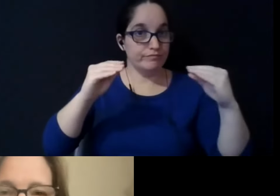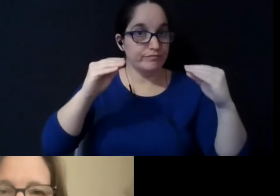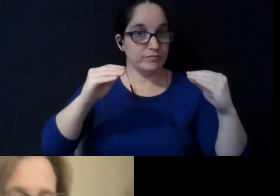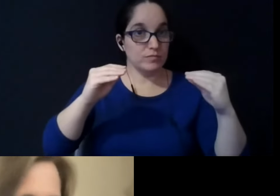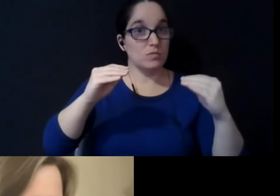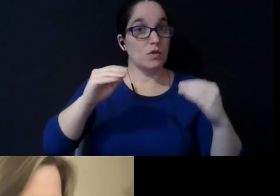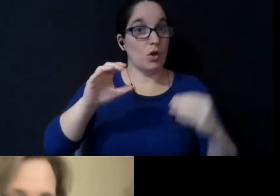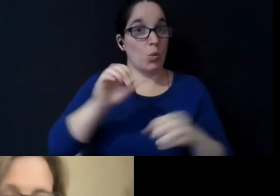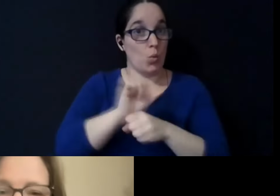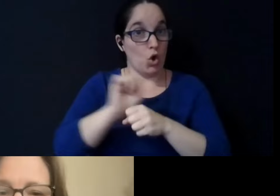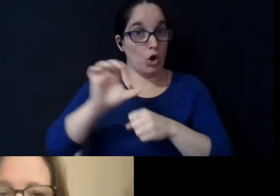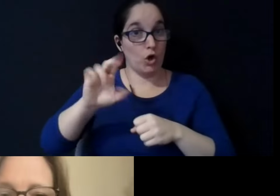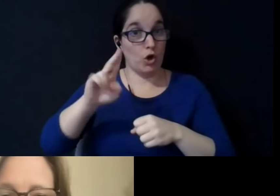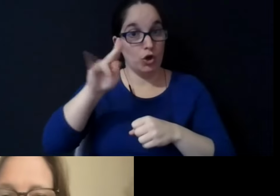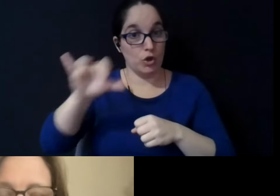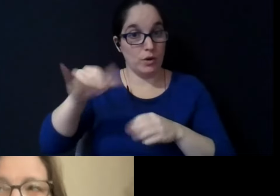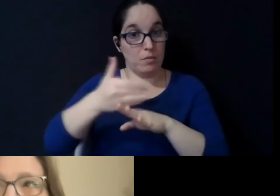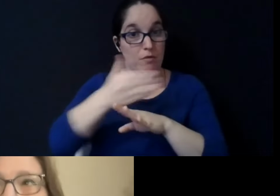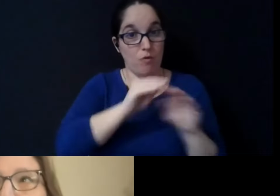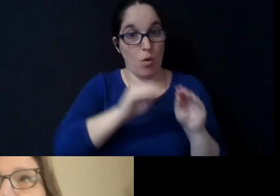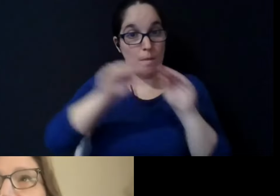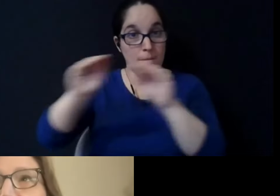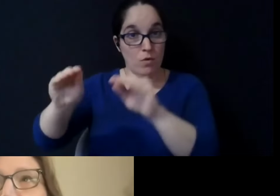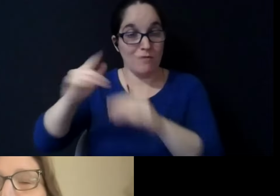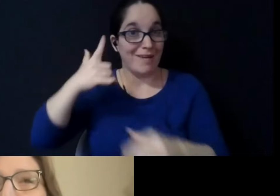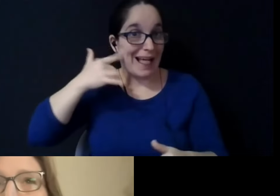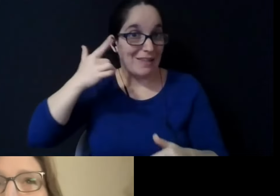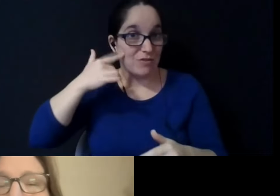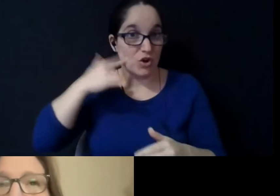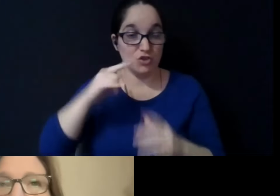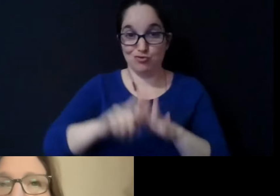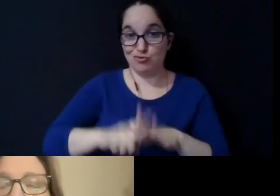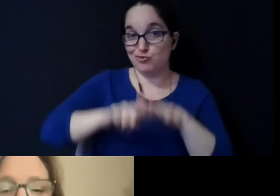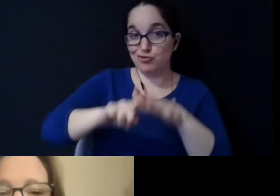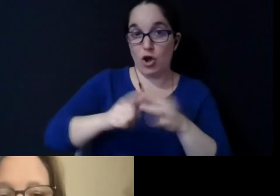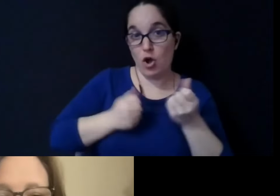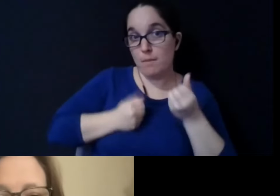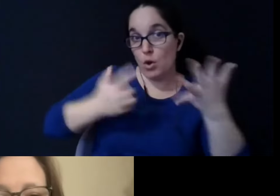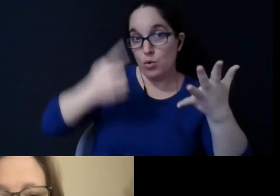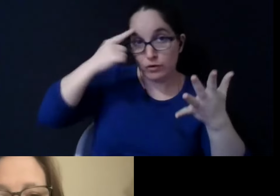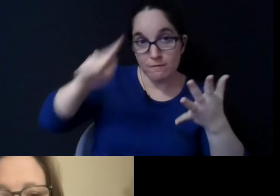and she started up a project called Poetry for the People. It was to bring poetry to young people,